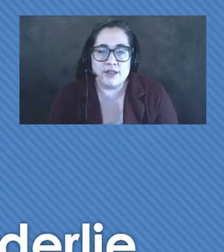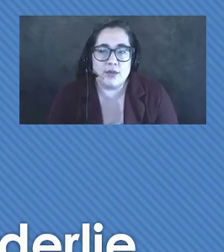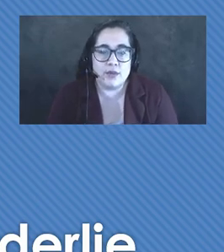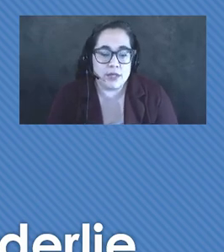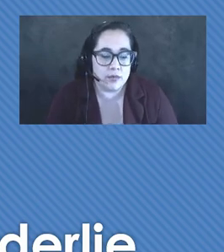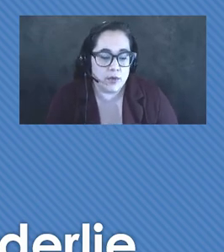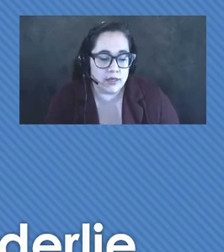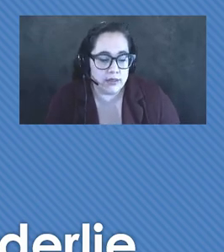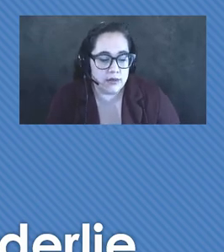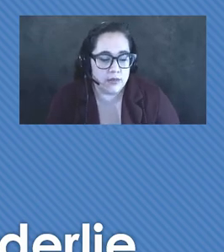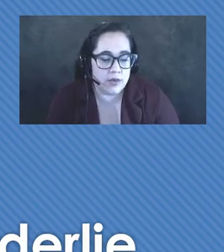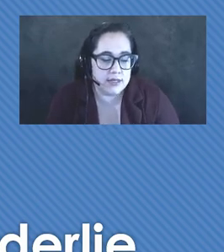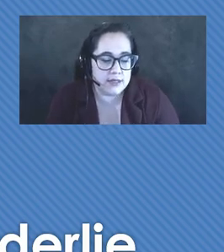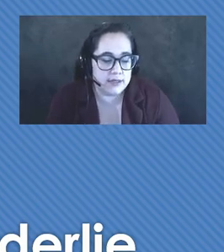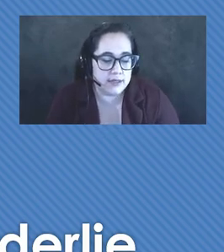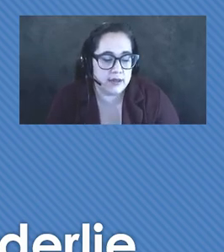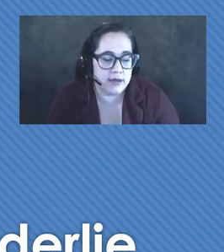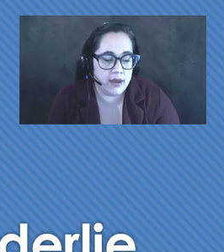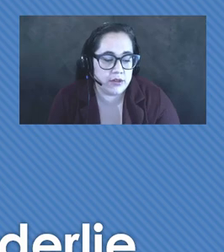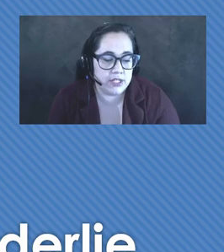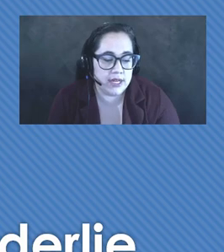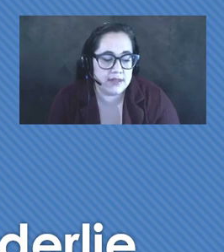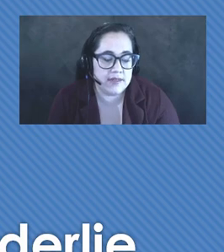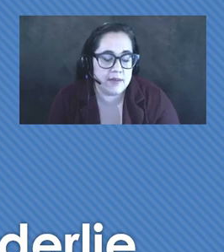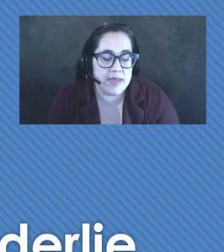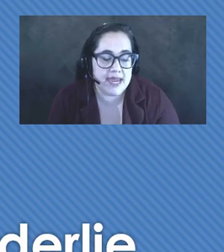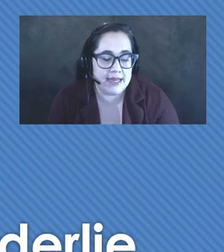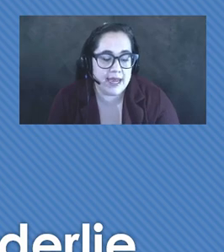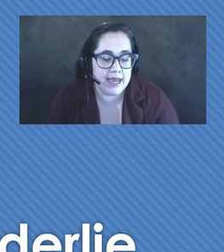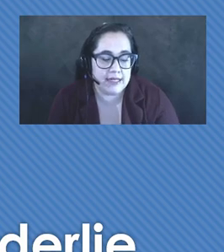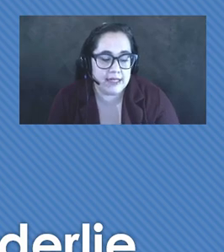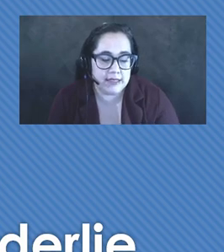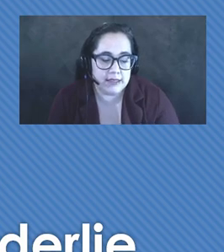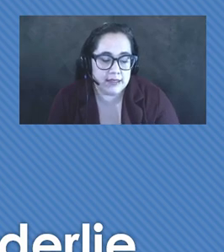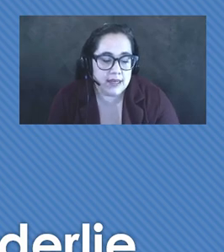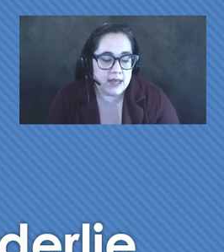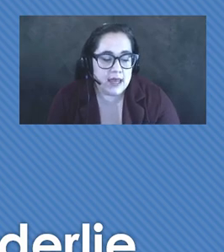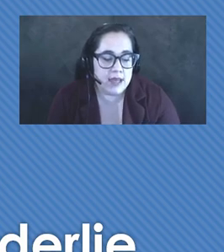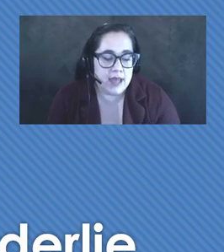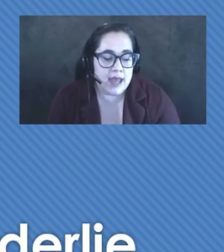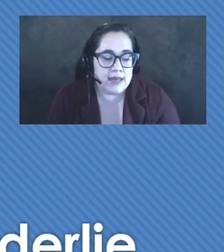So Unit one was understanding the main idea and